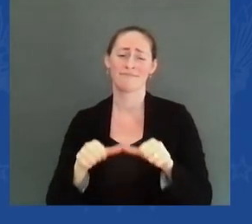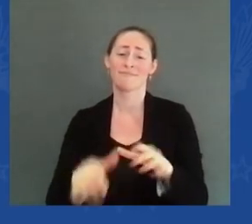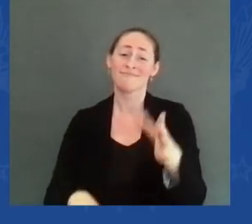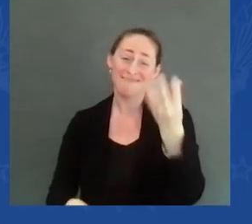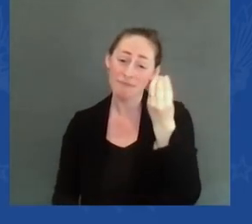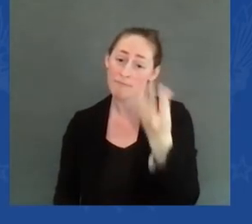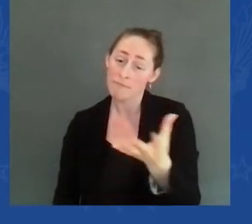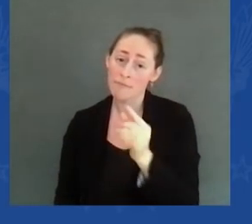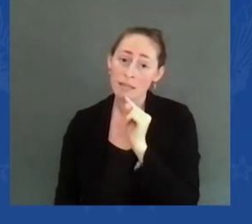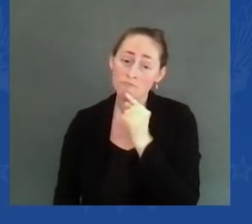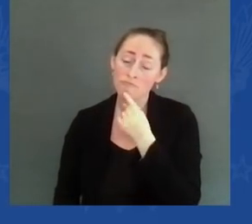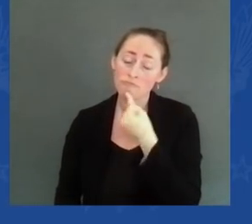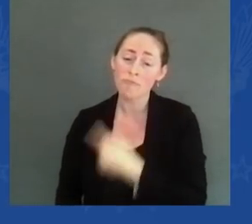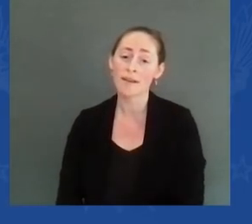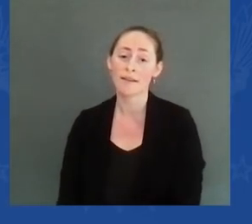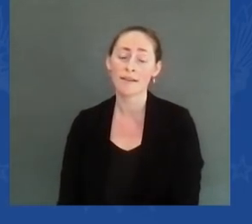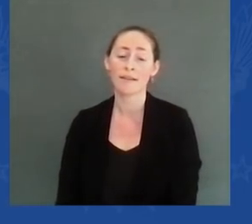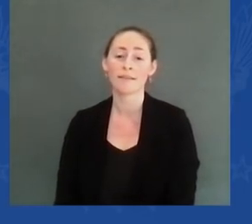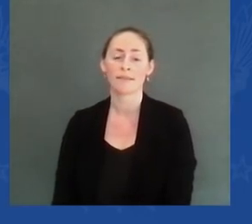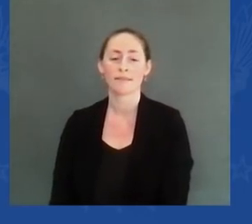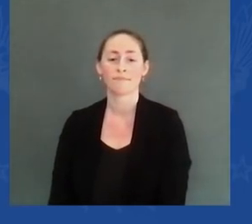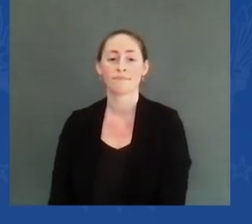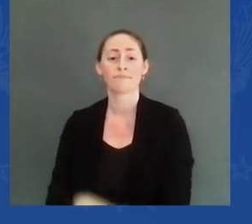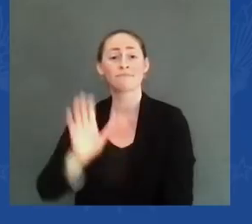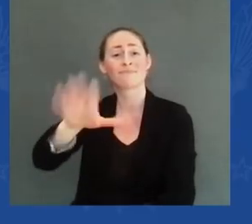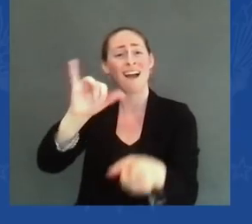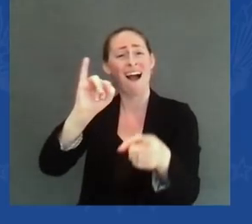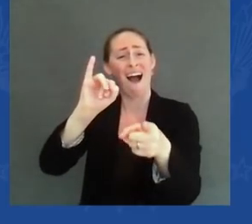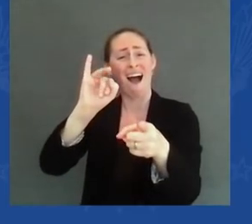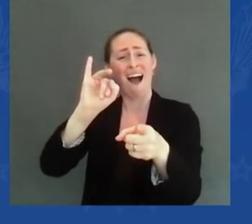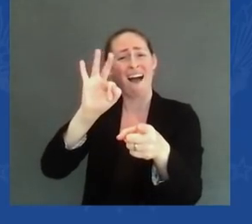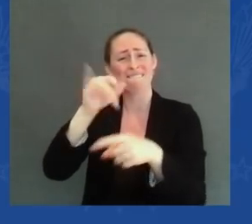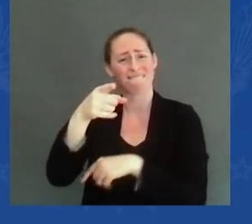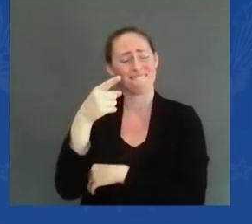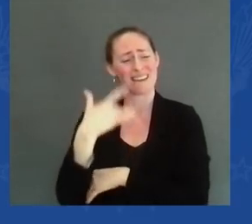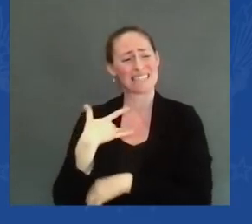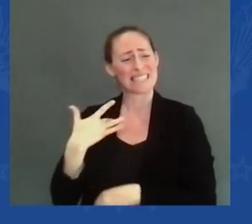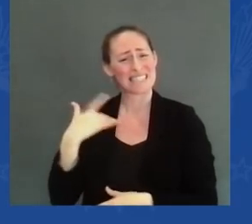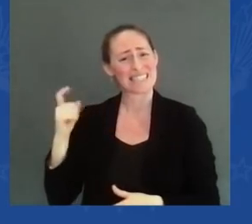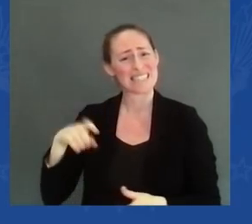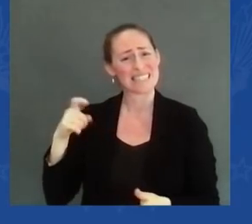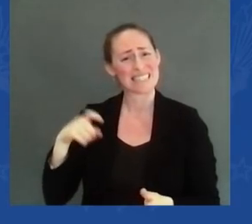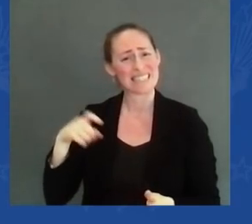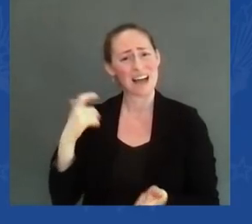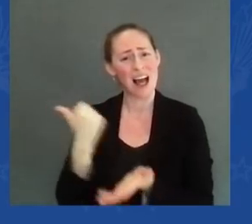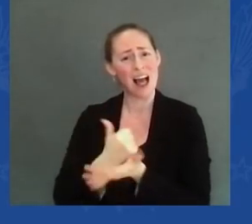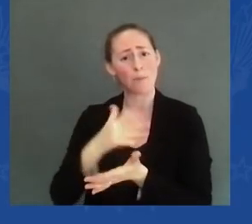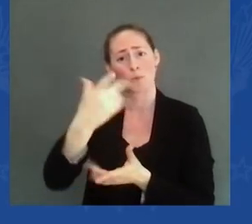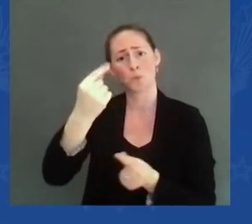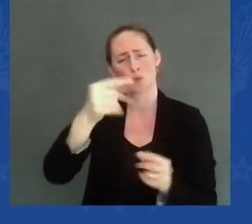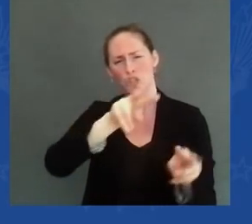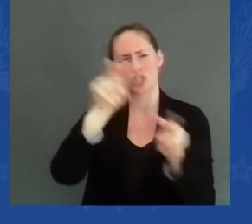If you need help, please go to DisasterAssistance.gov